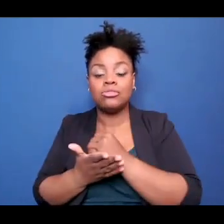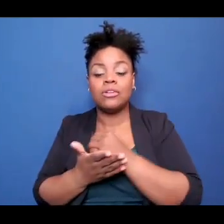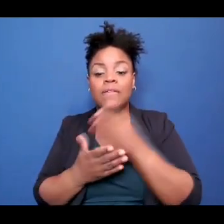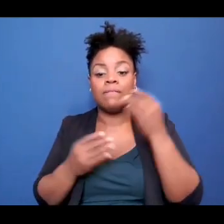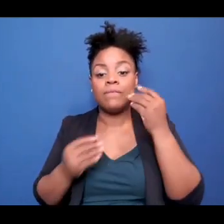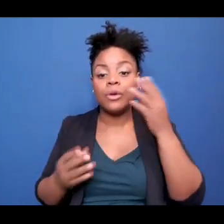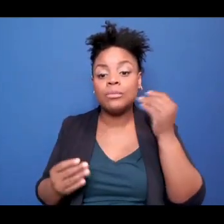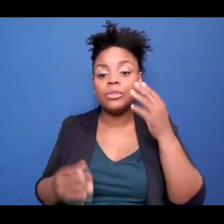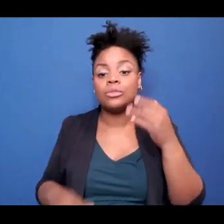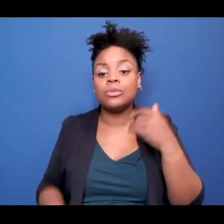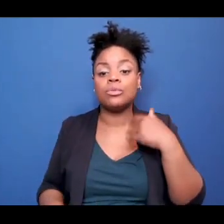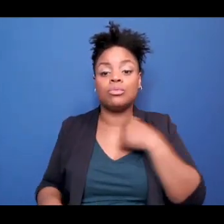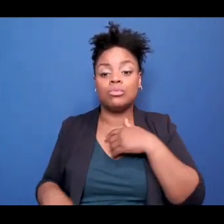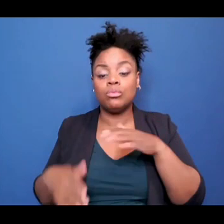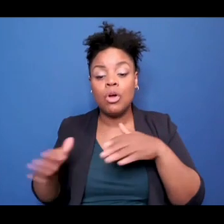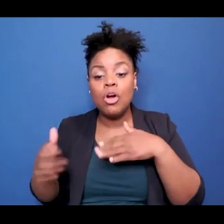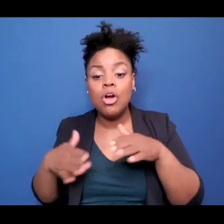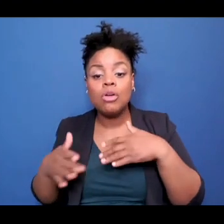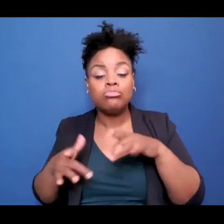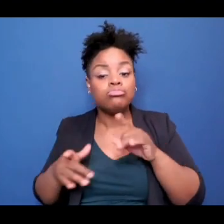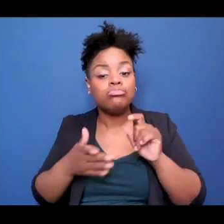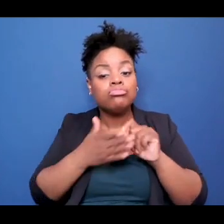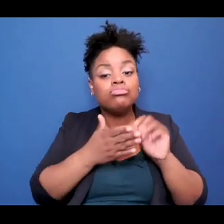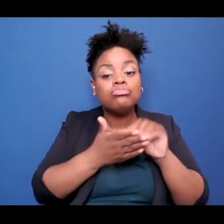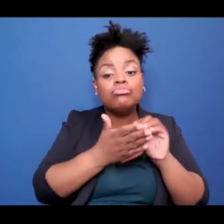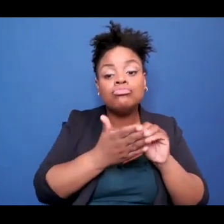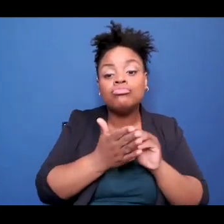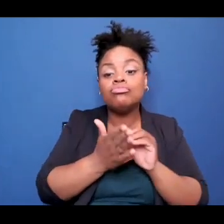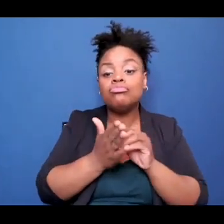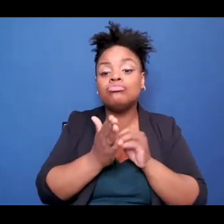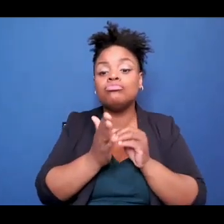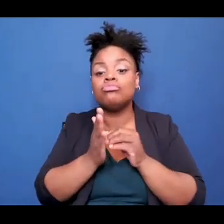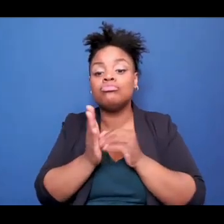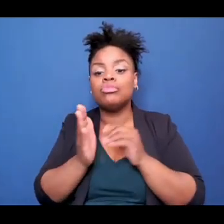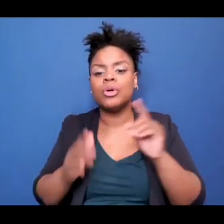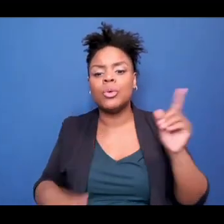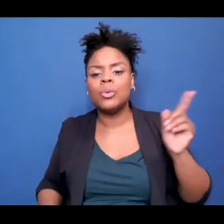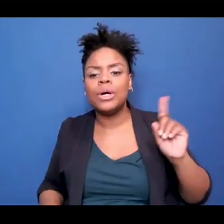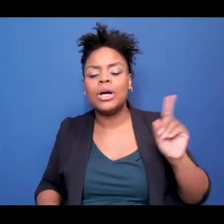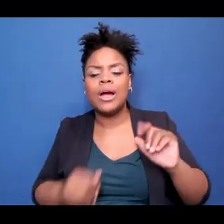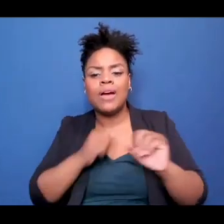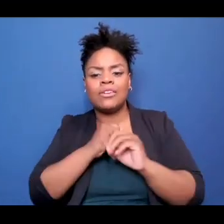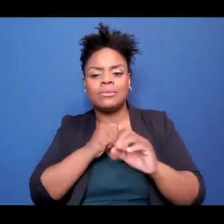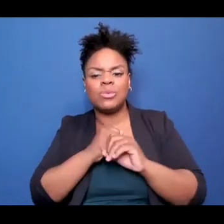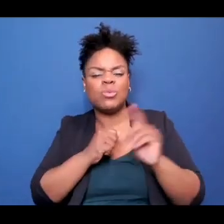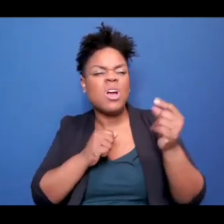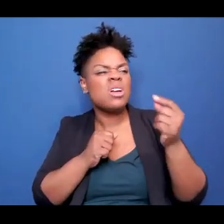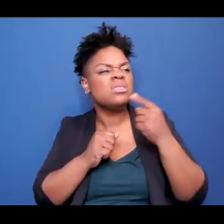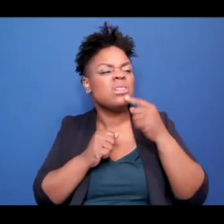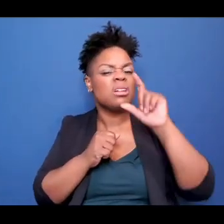SO WE GATHERED INFORMATION ON ALL THE STANDARD OUTDOOR MEDIA BY WALKING UP AND DOWN THE STREETS THROUGHOUT THE NEIGHBORHOOD AND REPORTING THE